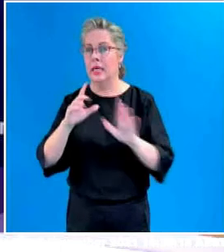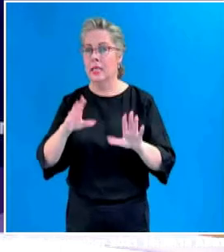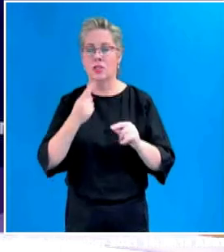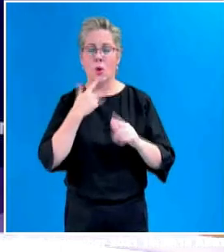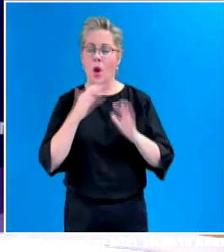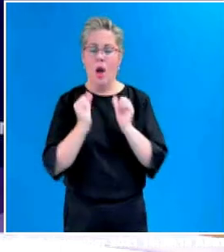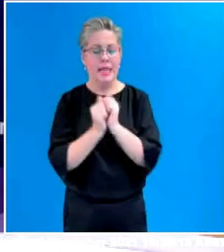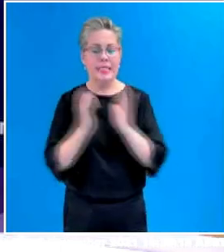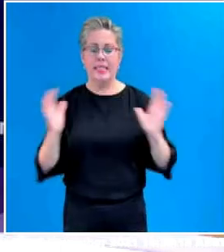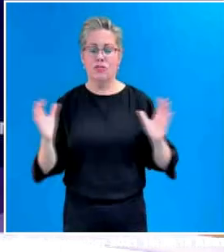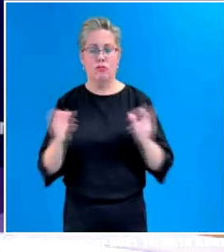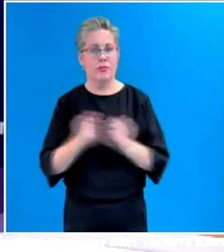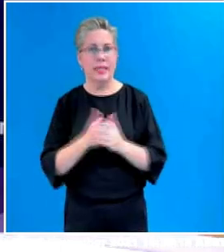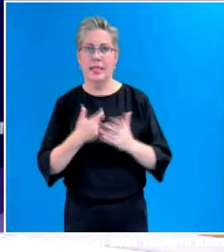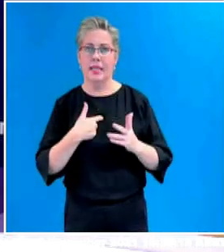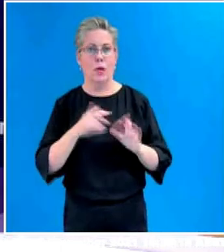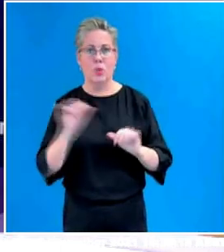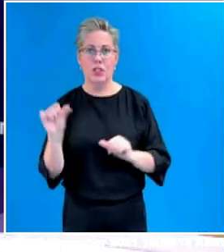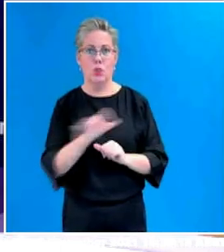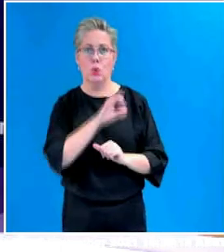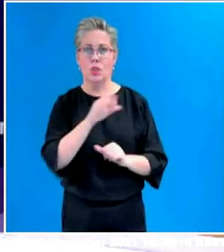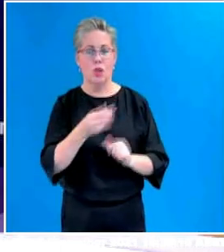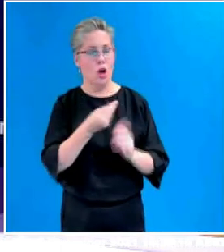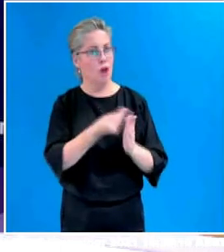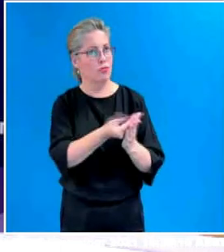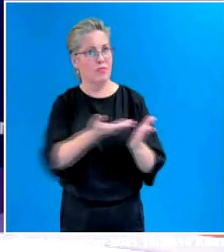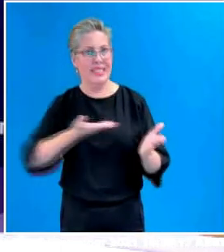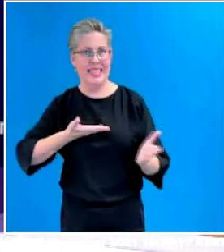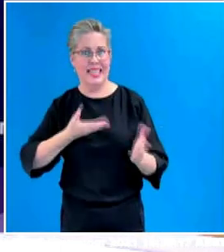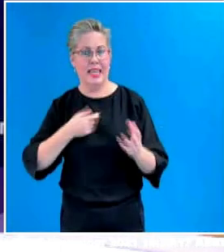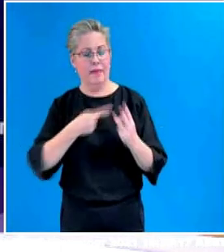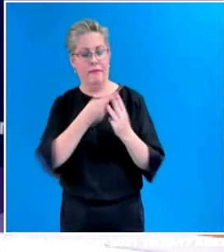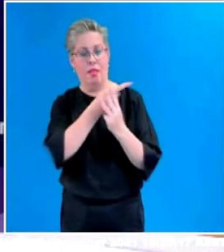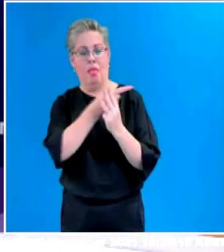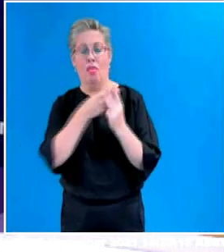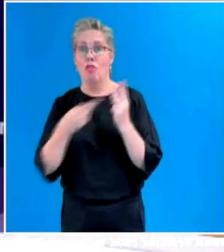So I would oppose the Royal Commission receiving any documents from the parties